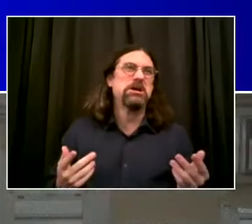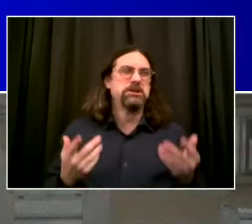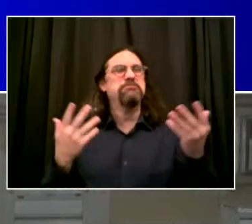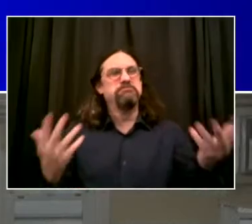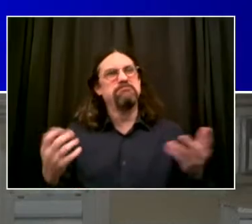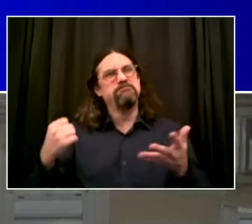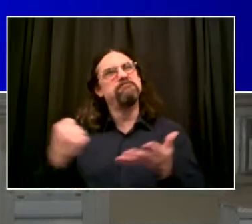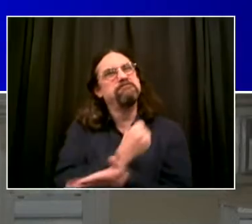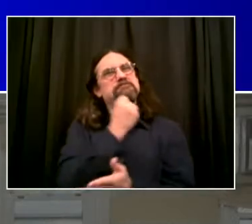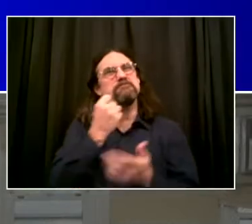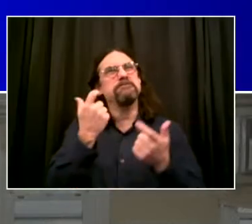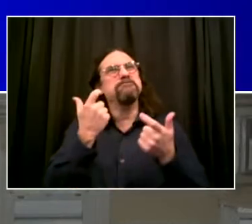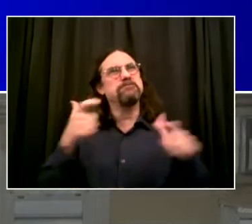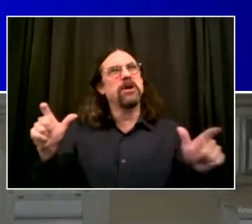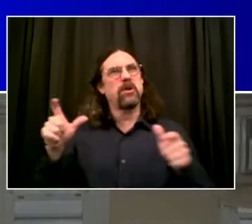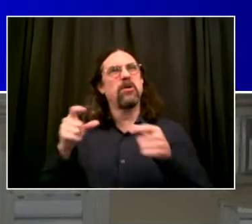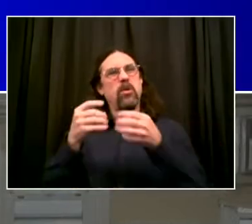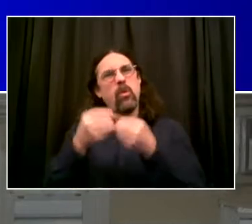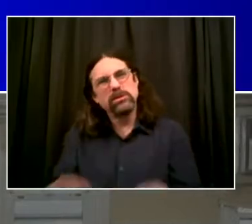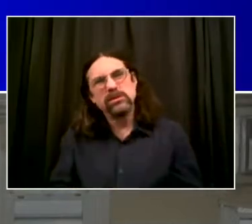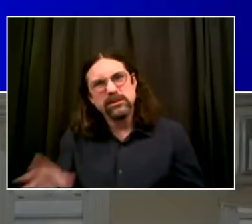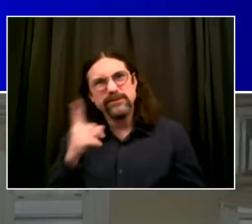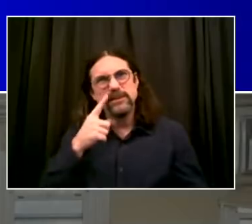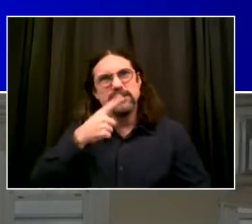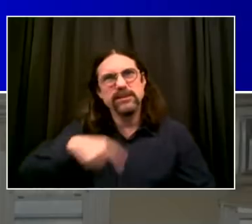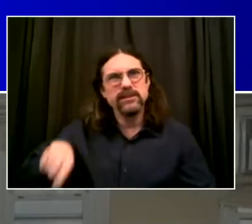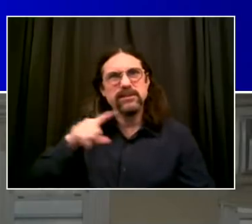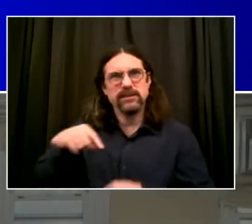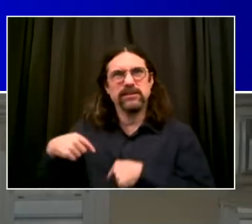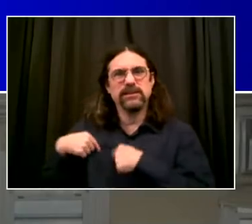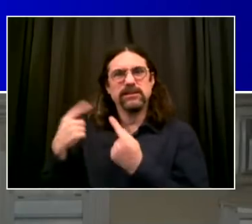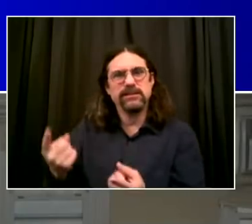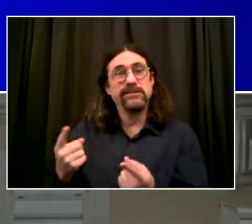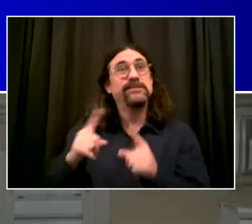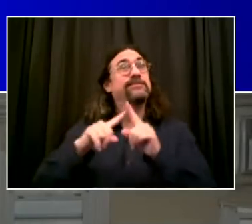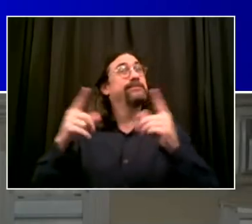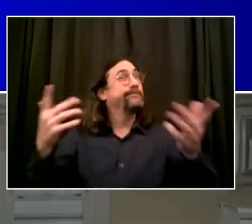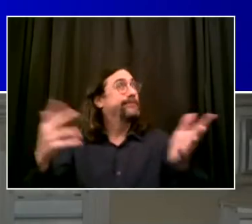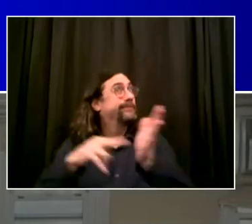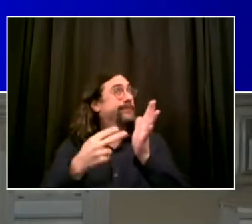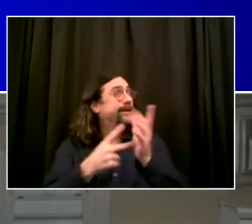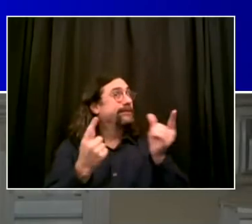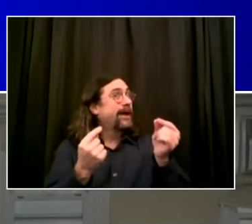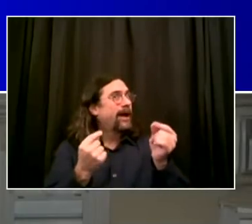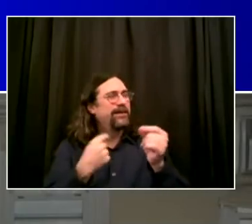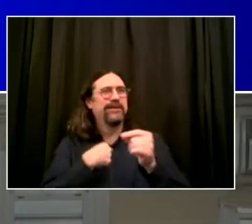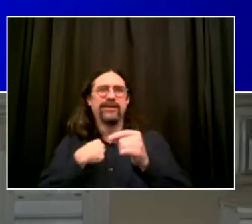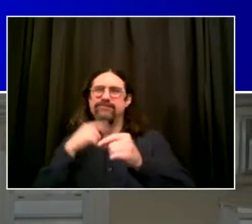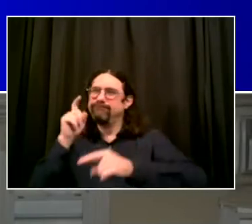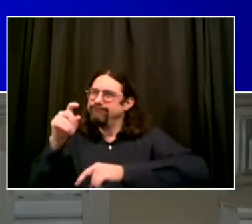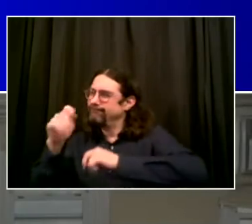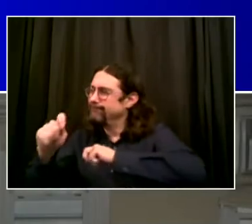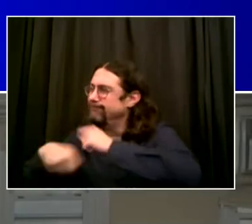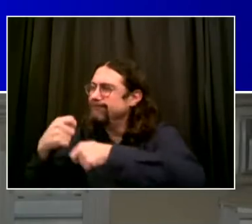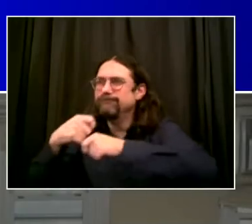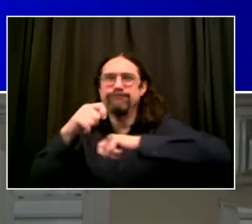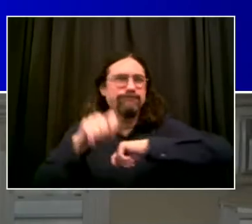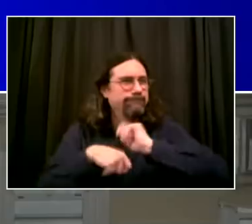IEACHHVMEENTNT GAP. IT IS ESSENTIAL. TODAY WE PRESENT